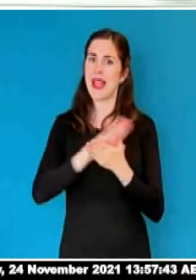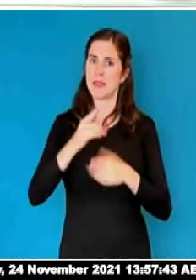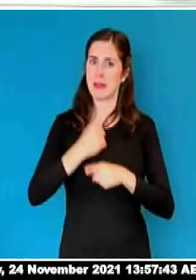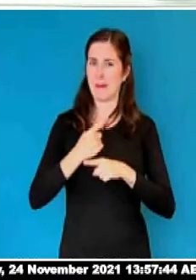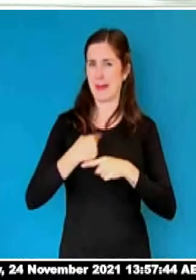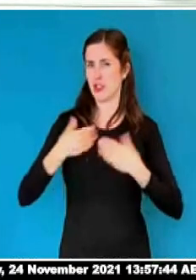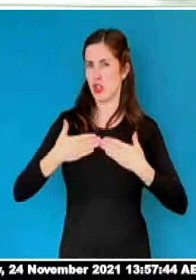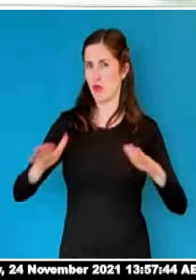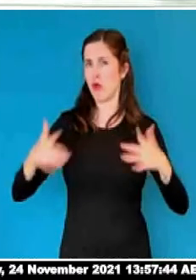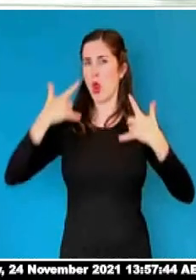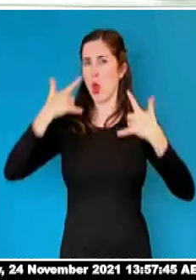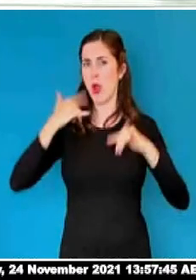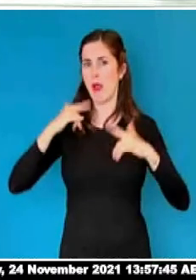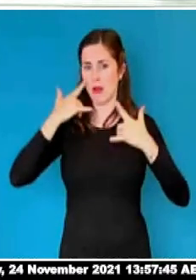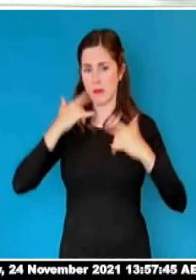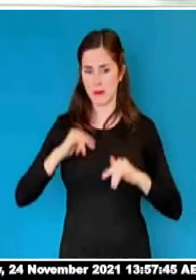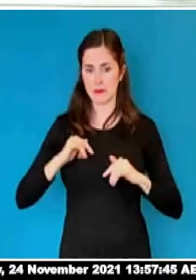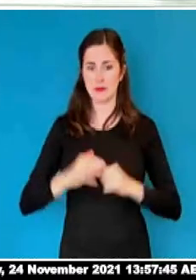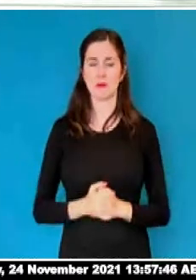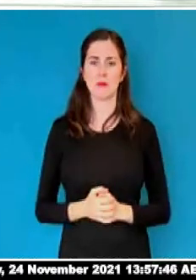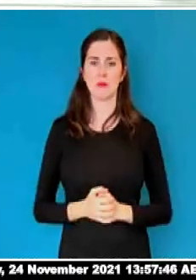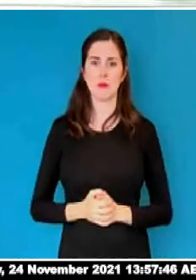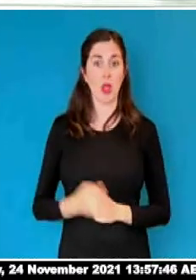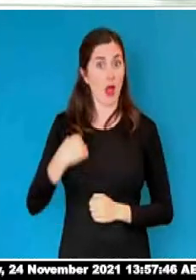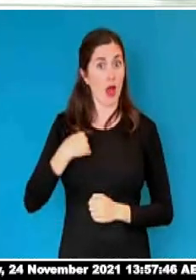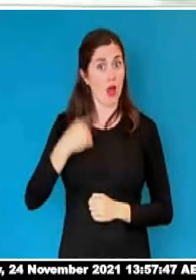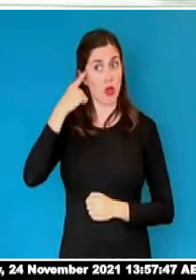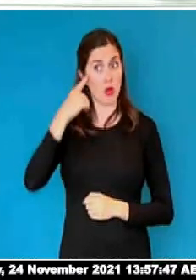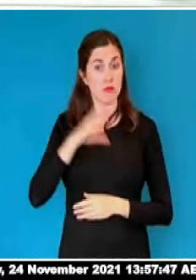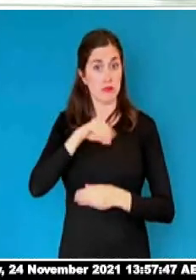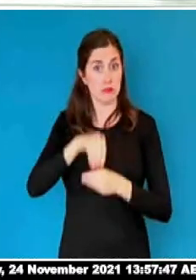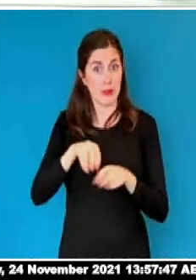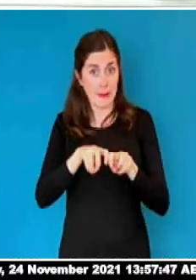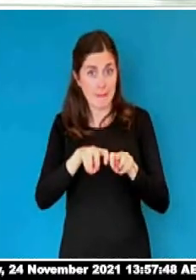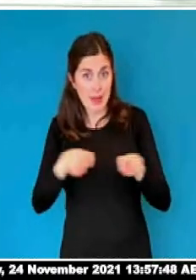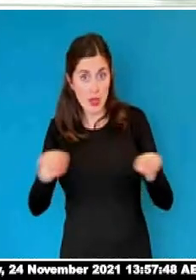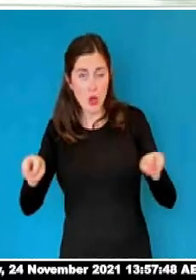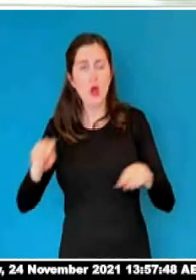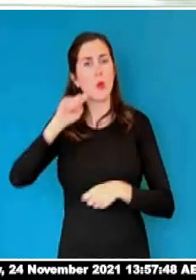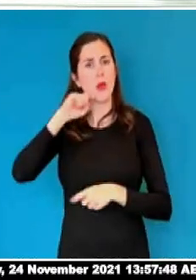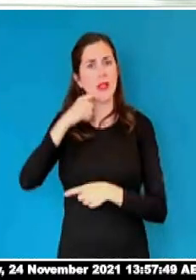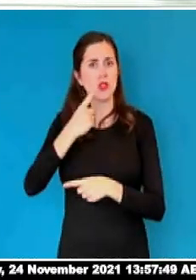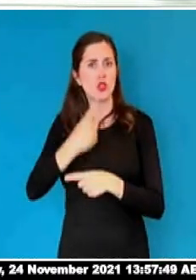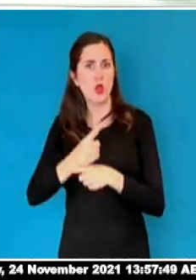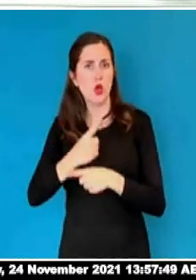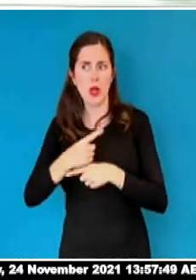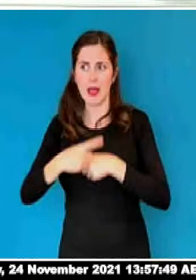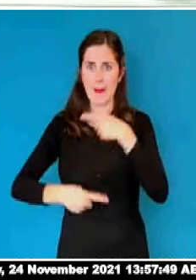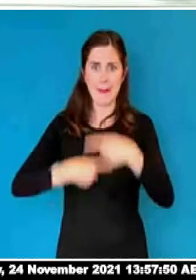I understood part of the panel was to explore the issues raised in Ms Baxter's